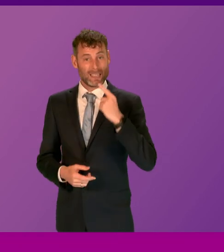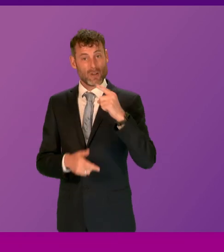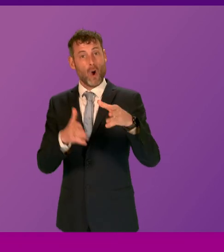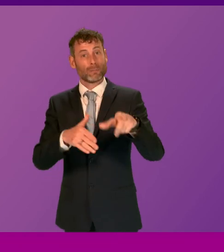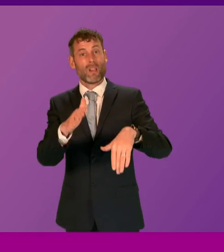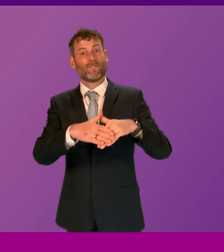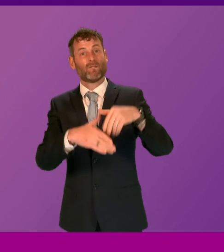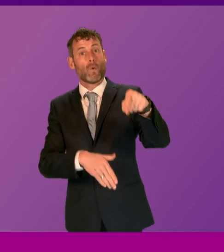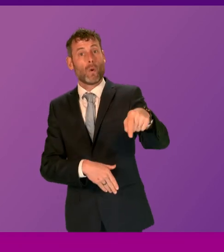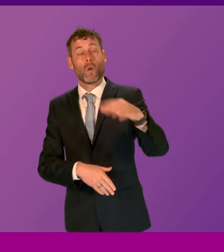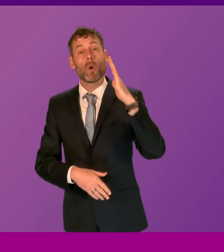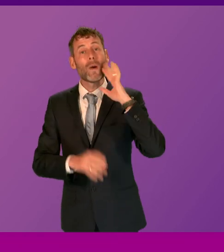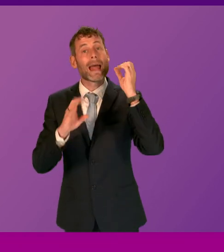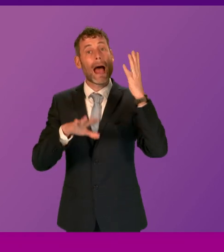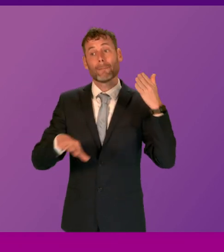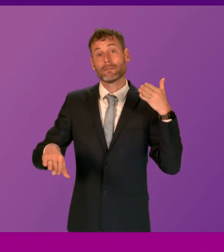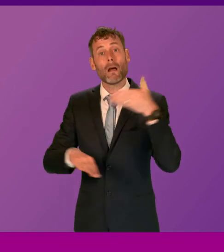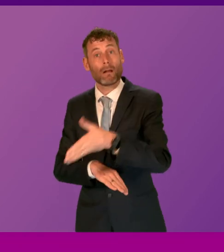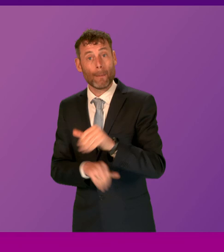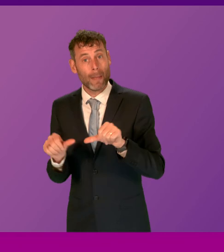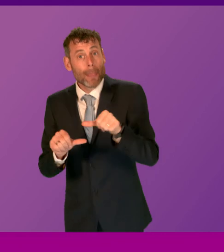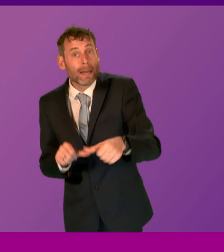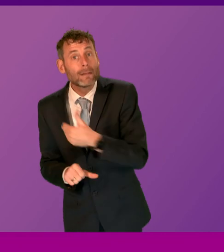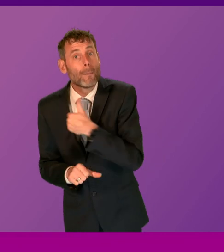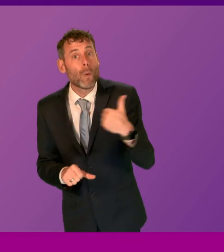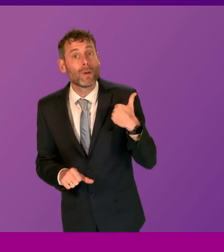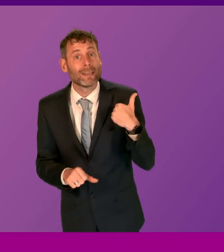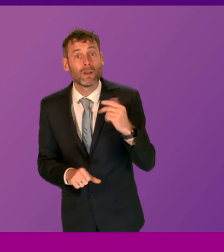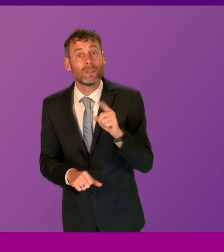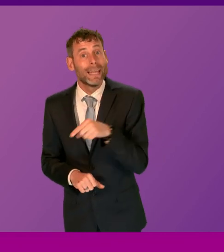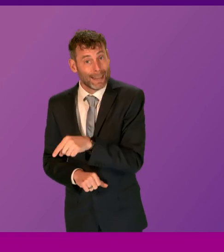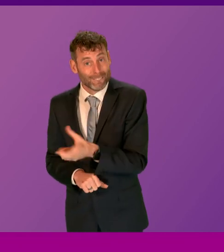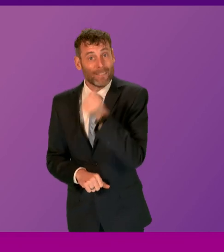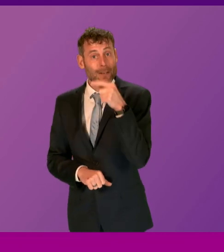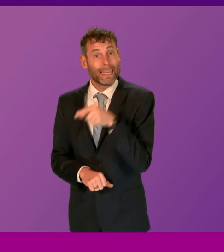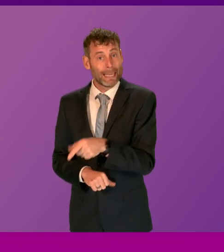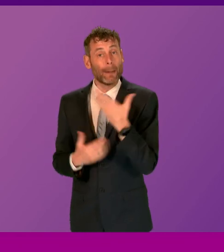When he eventually got an ambulance the following morning, it emerged that he had suffered a stroke.